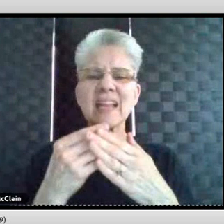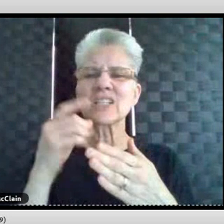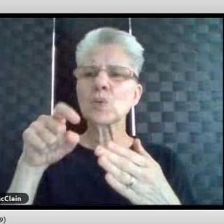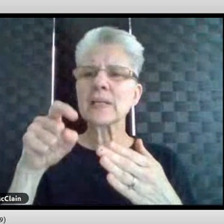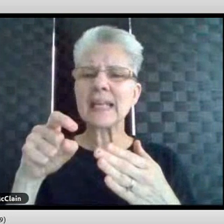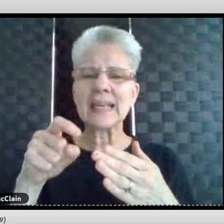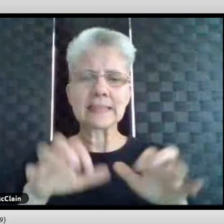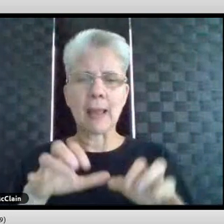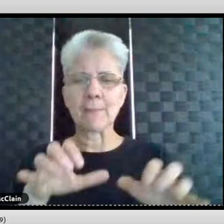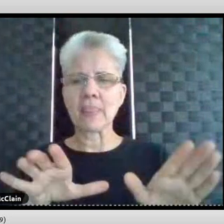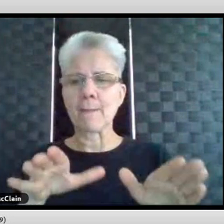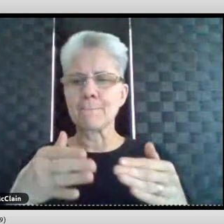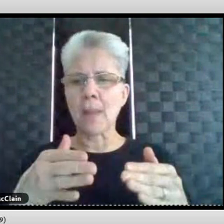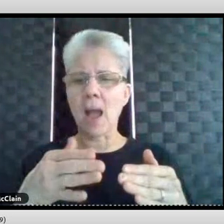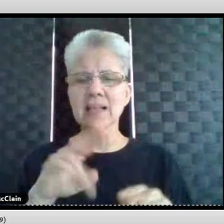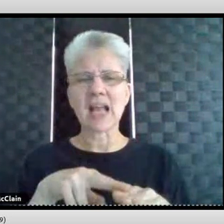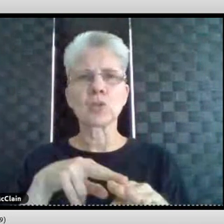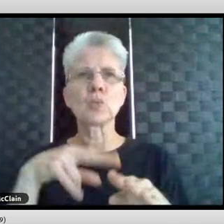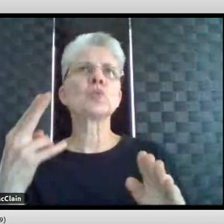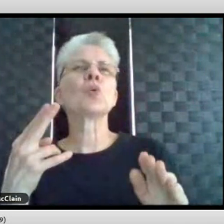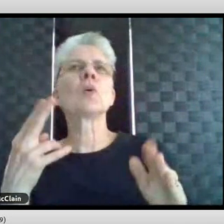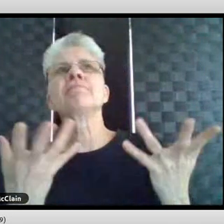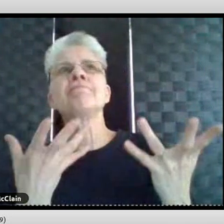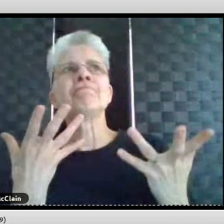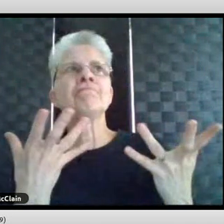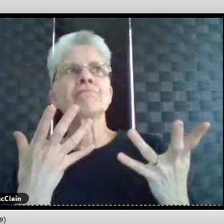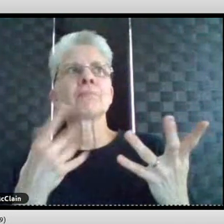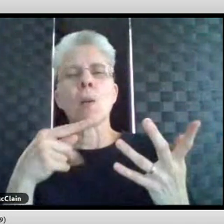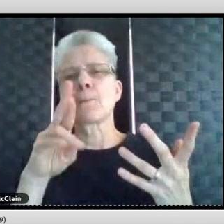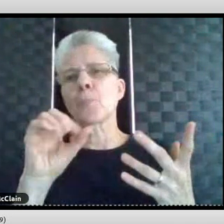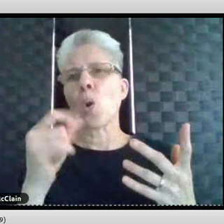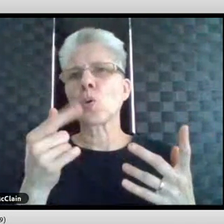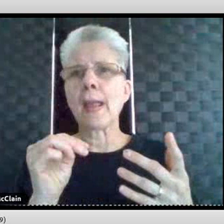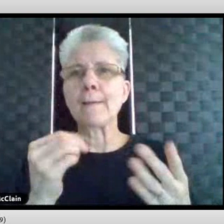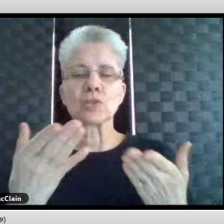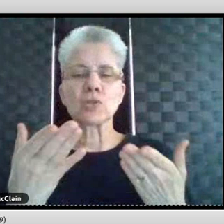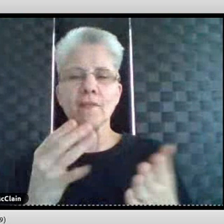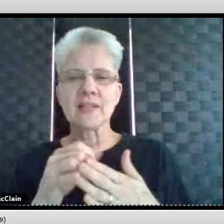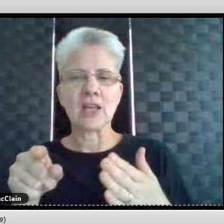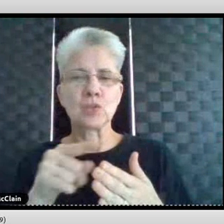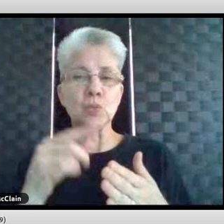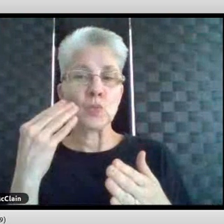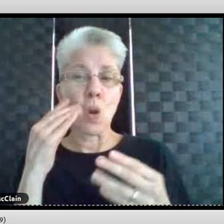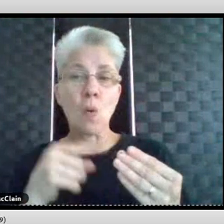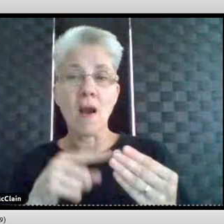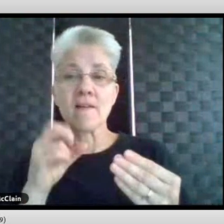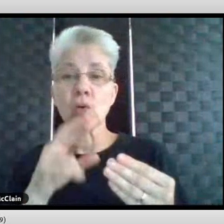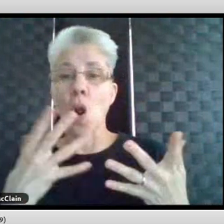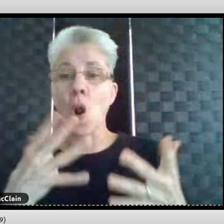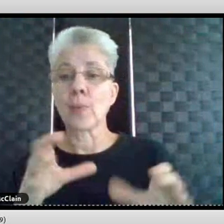Type into the chat box an unusual program or service that you either know of or you already do at your library